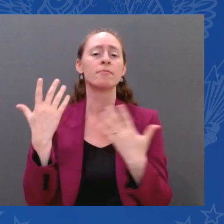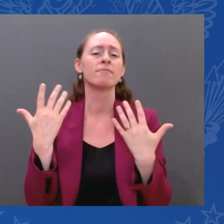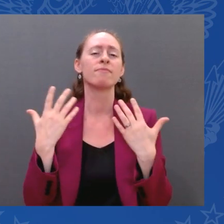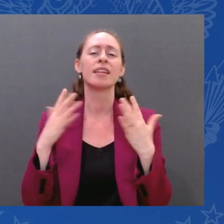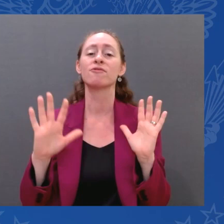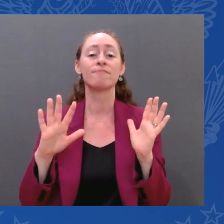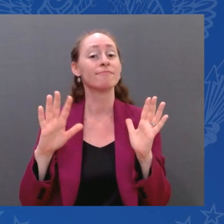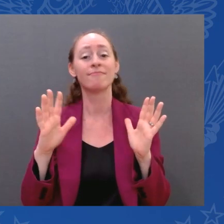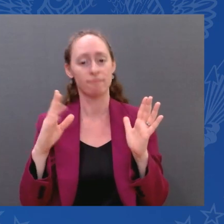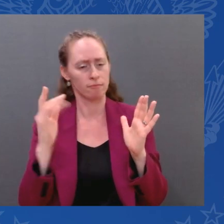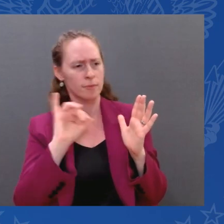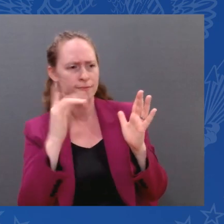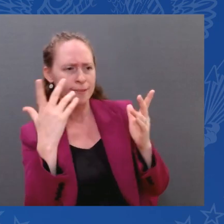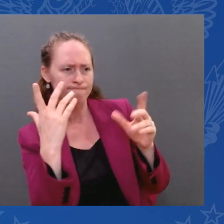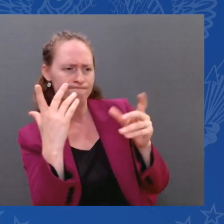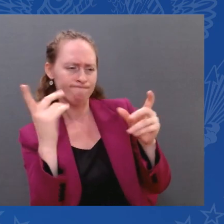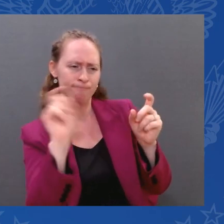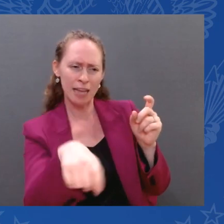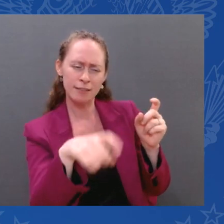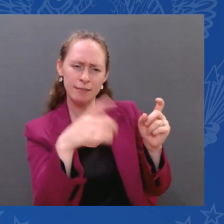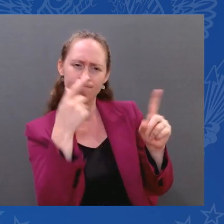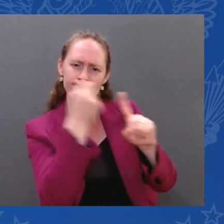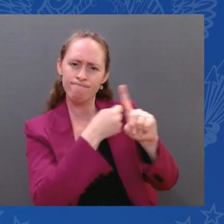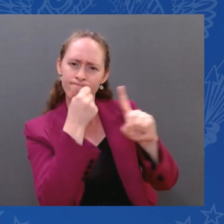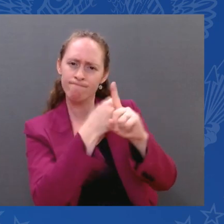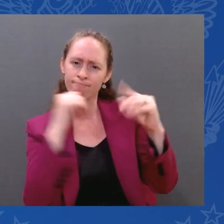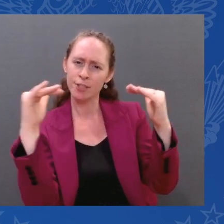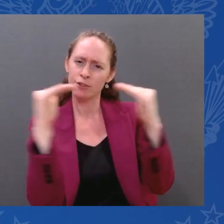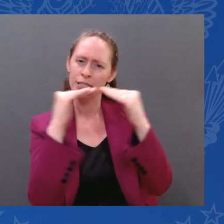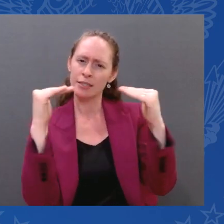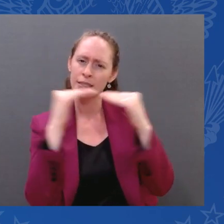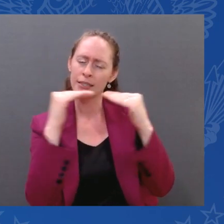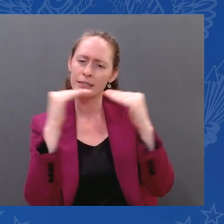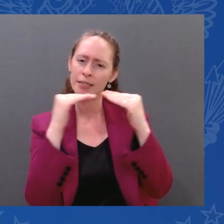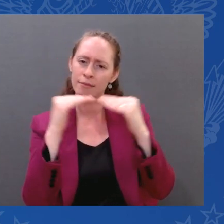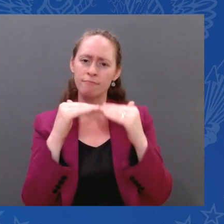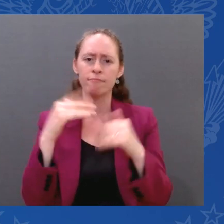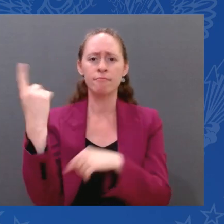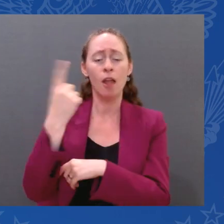Leaning on faith in God and family, Simone Biles is an inspiring symbol of strength,